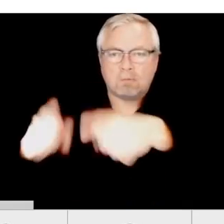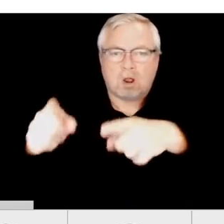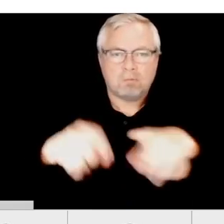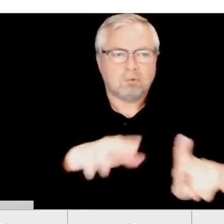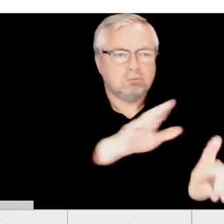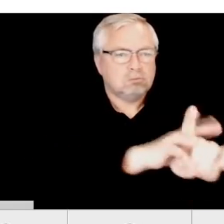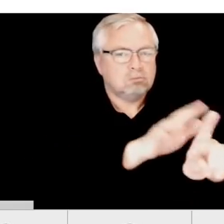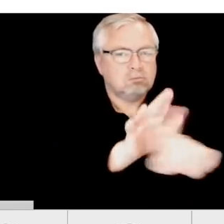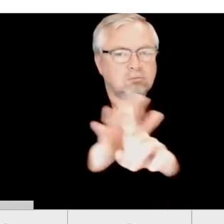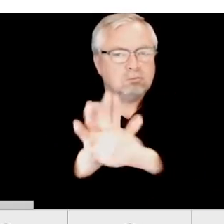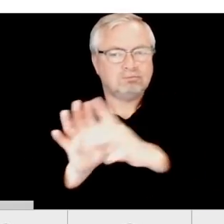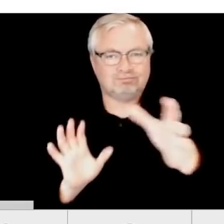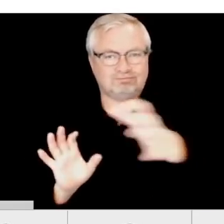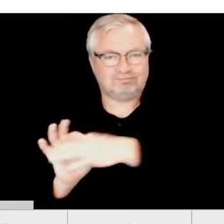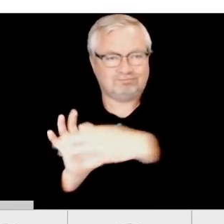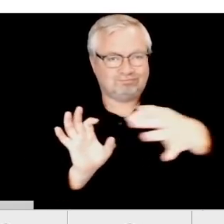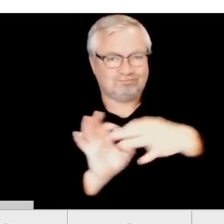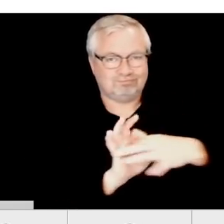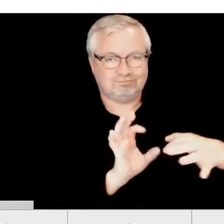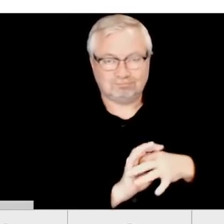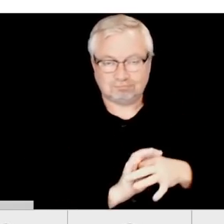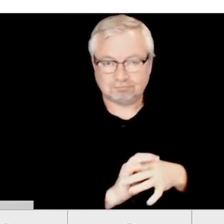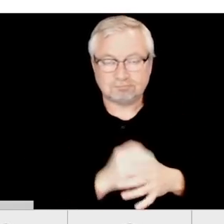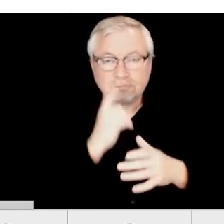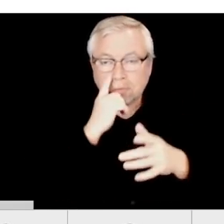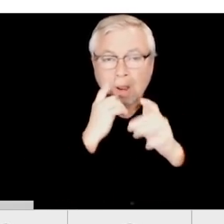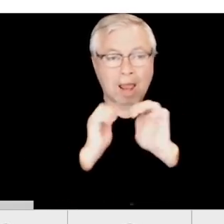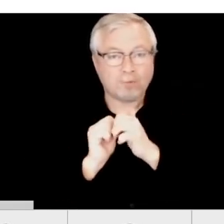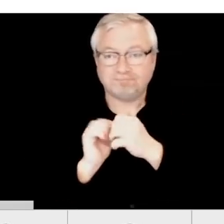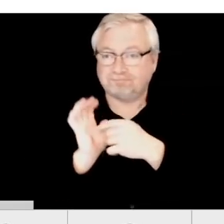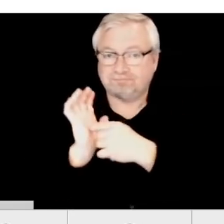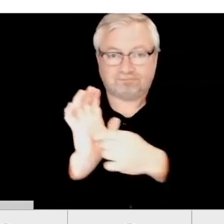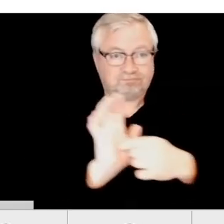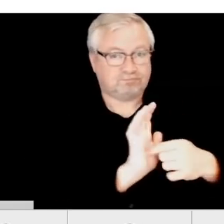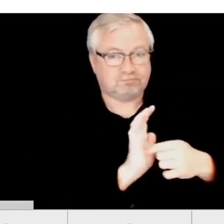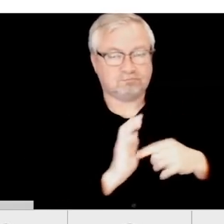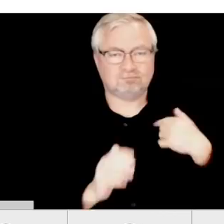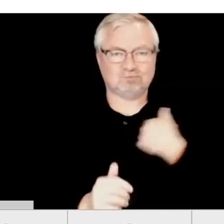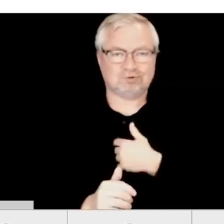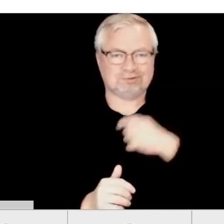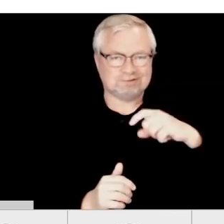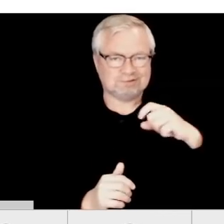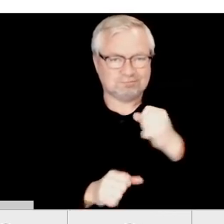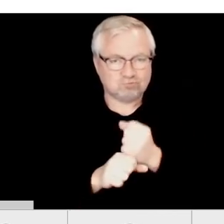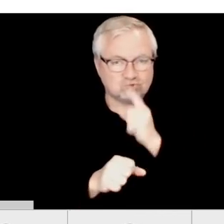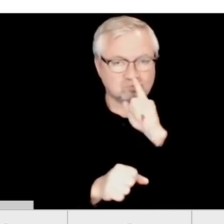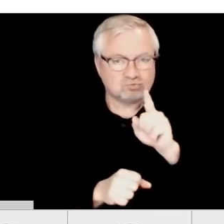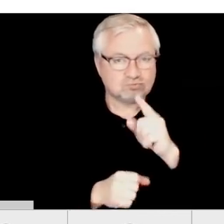most accurate way possible, we need to feed to it the knowledge that we have about the disease oh.